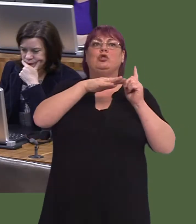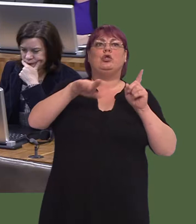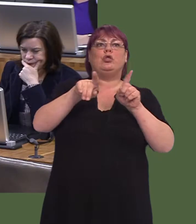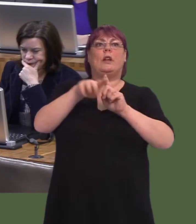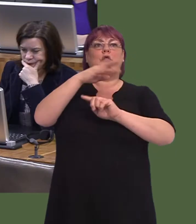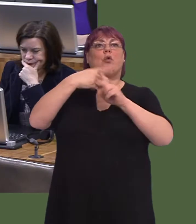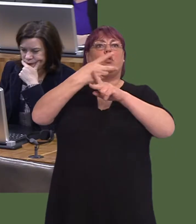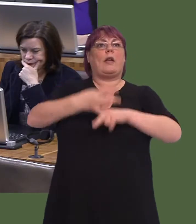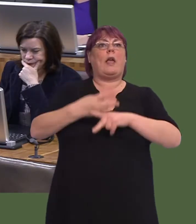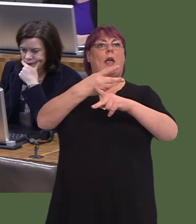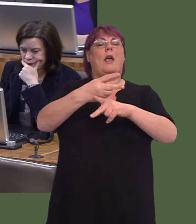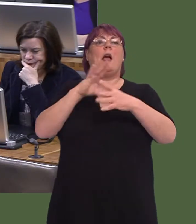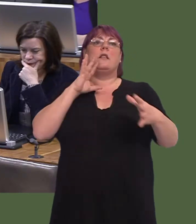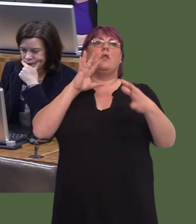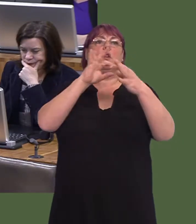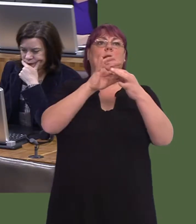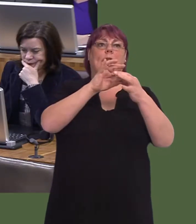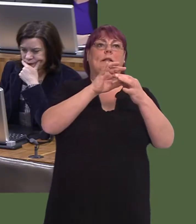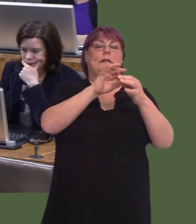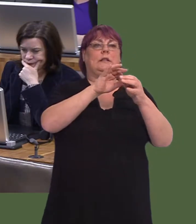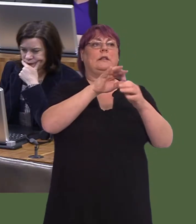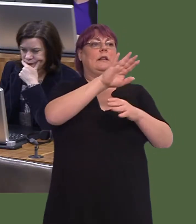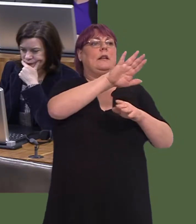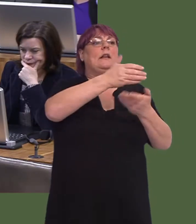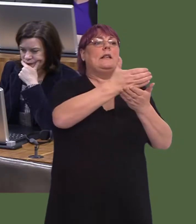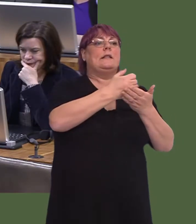west Wales regional safeguarding children board to request an update on actions being